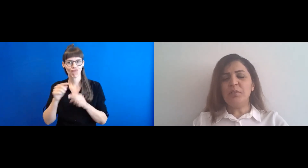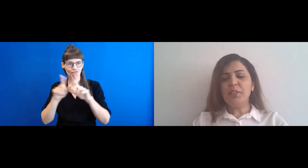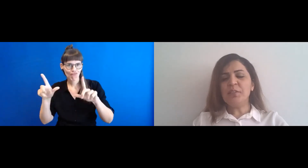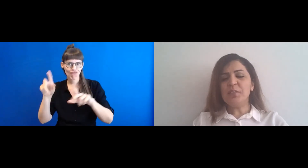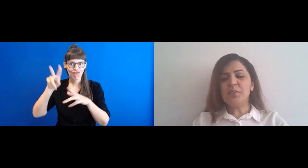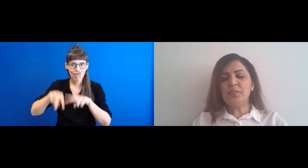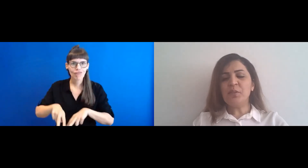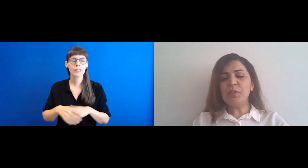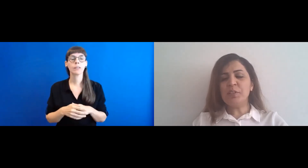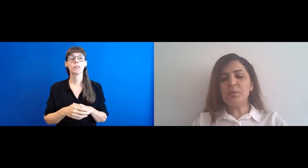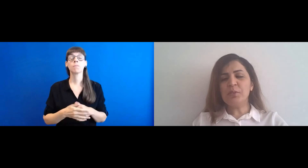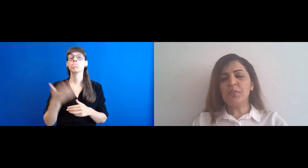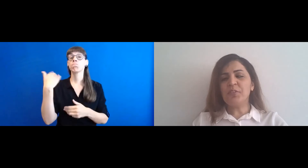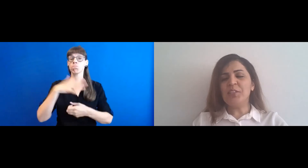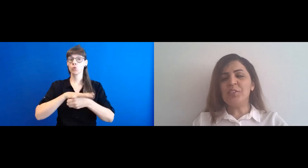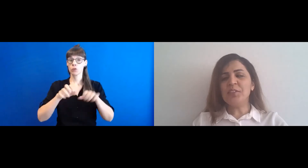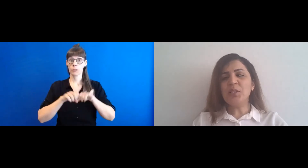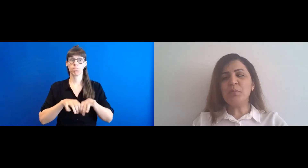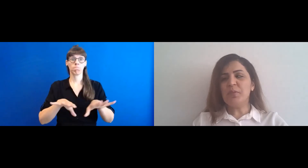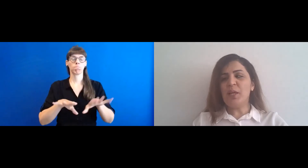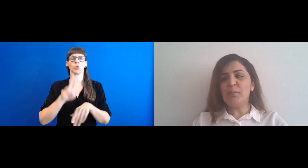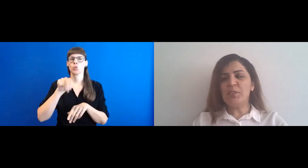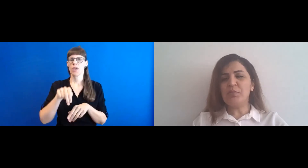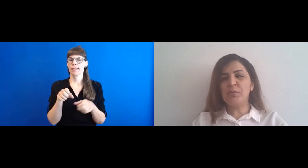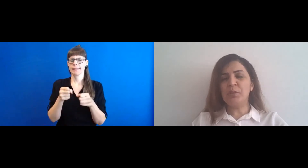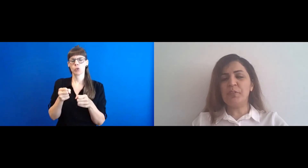if you have any questions about it. So when